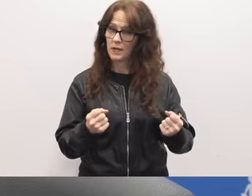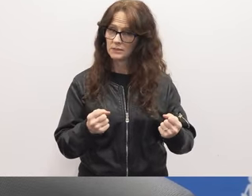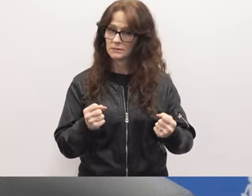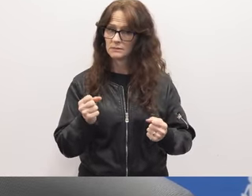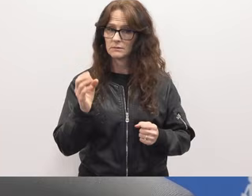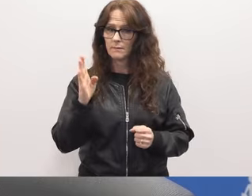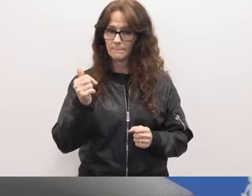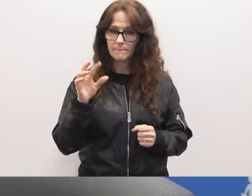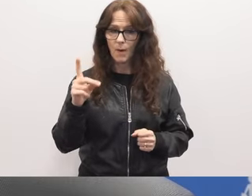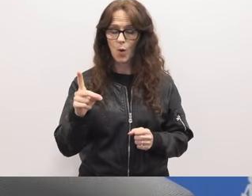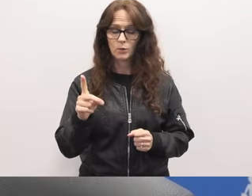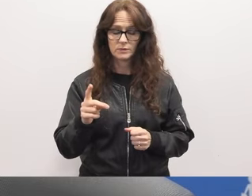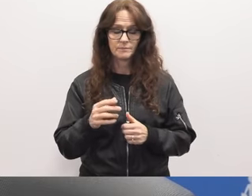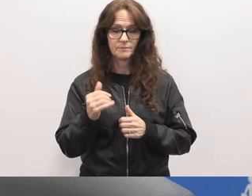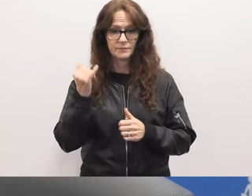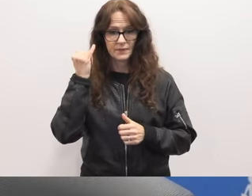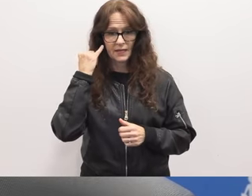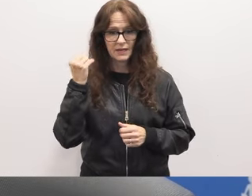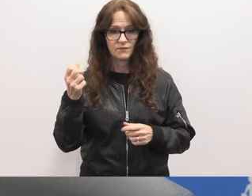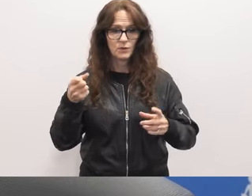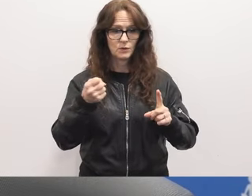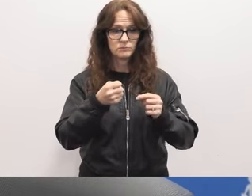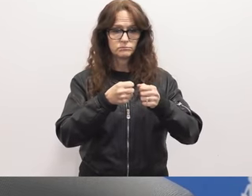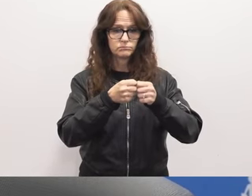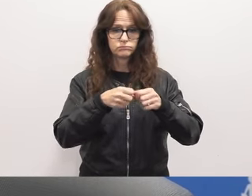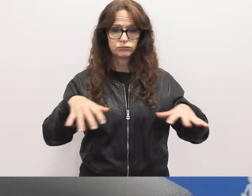If you broke it out by the five year period,